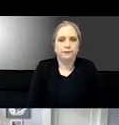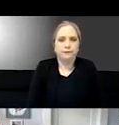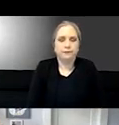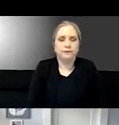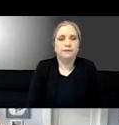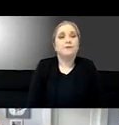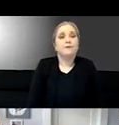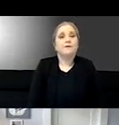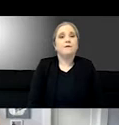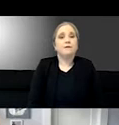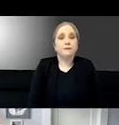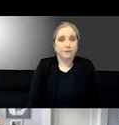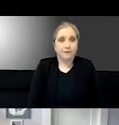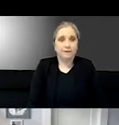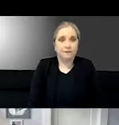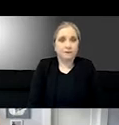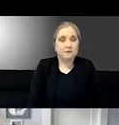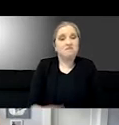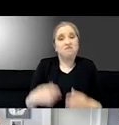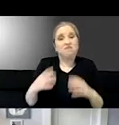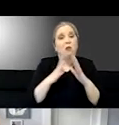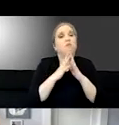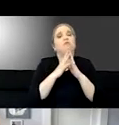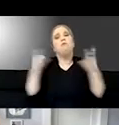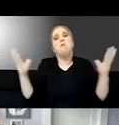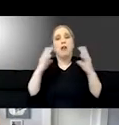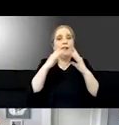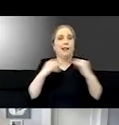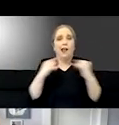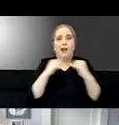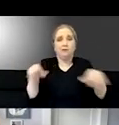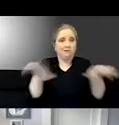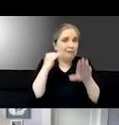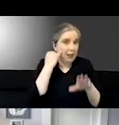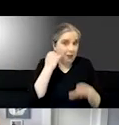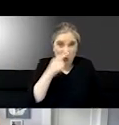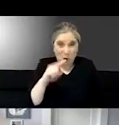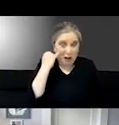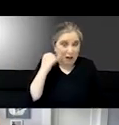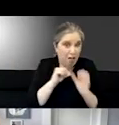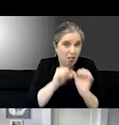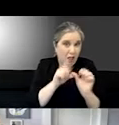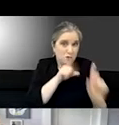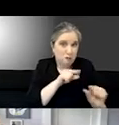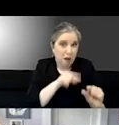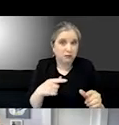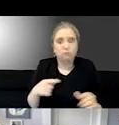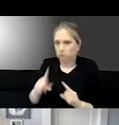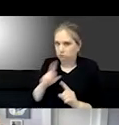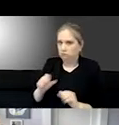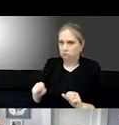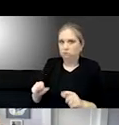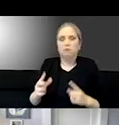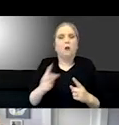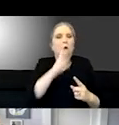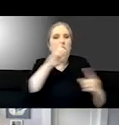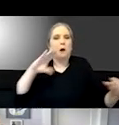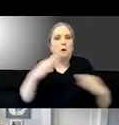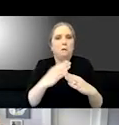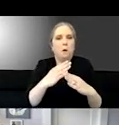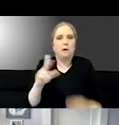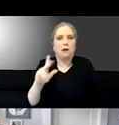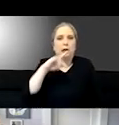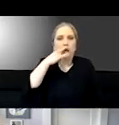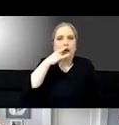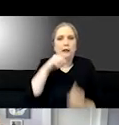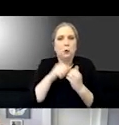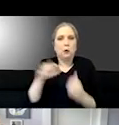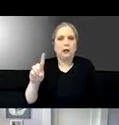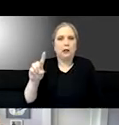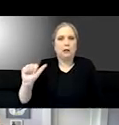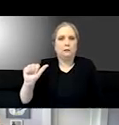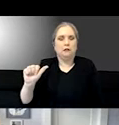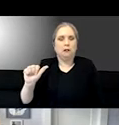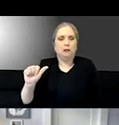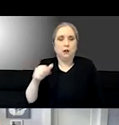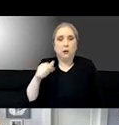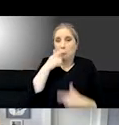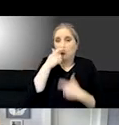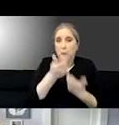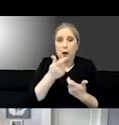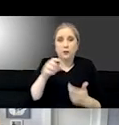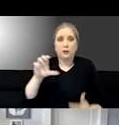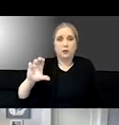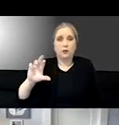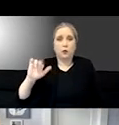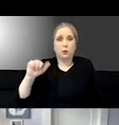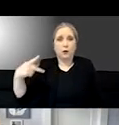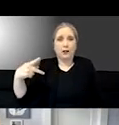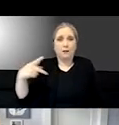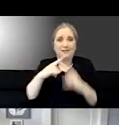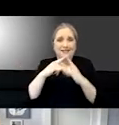But watching "Crip Camp," I don't think those kids in these camps today get to do what you guys were doing. I don't think so.